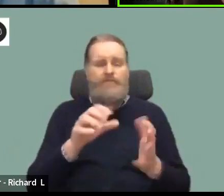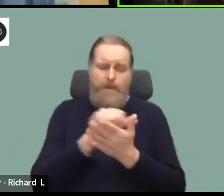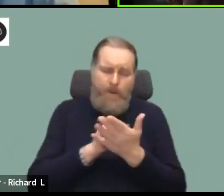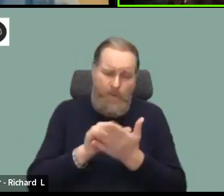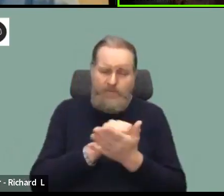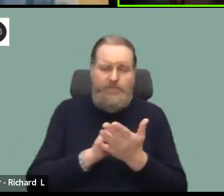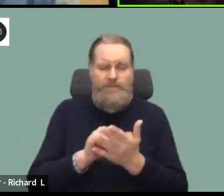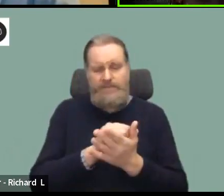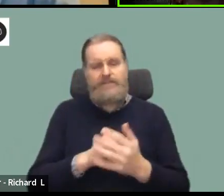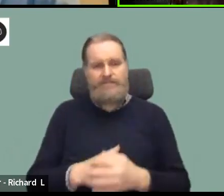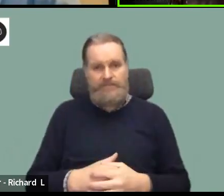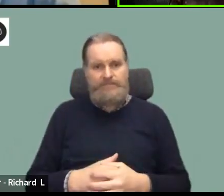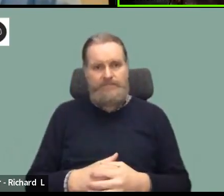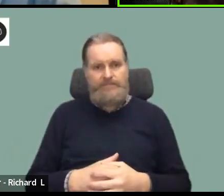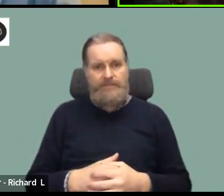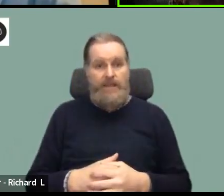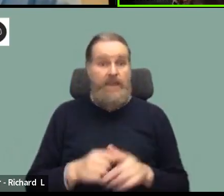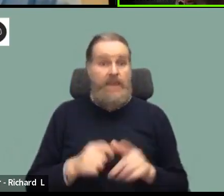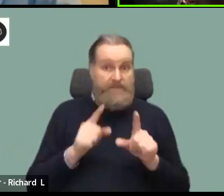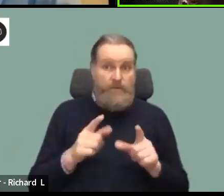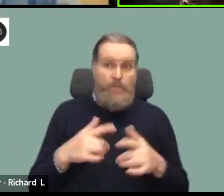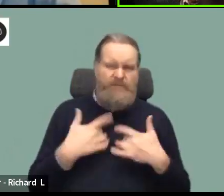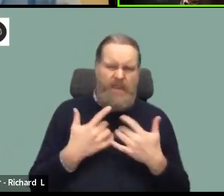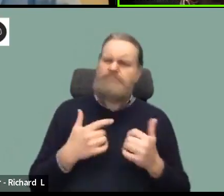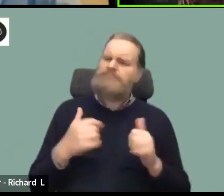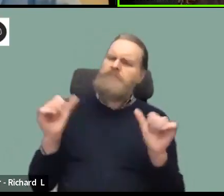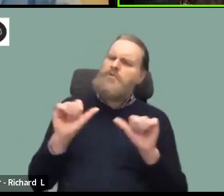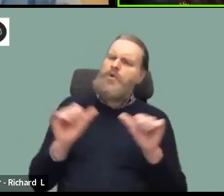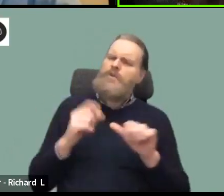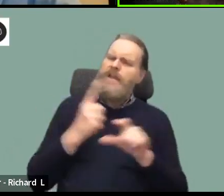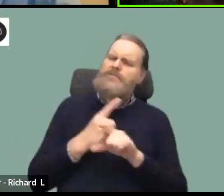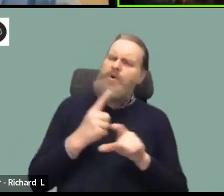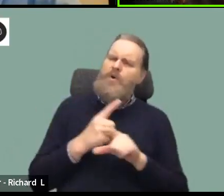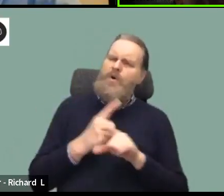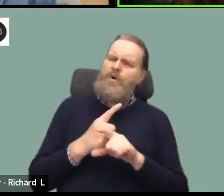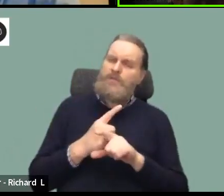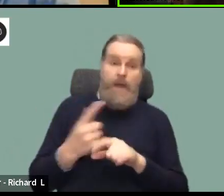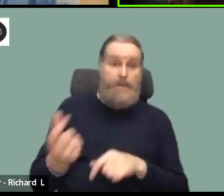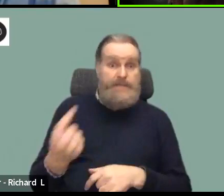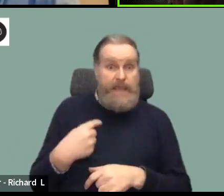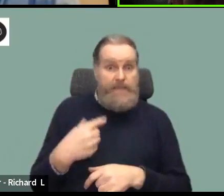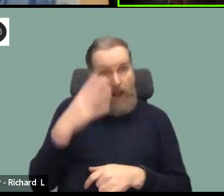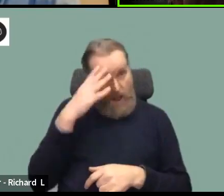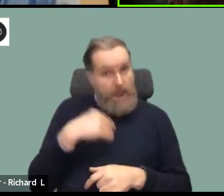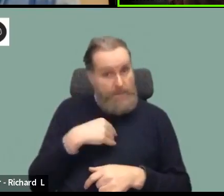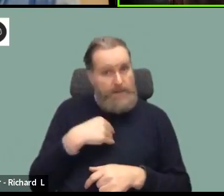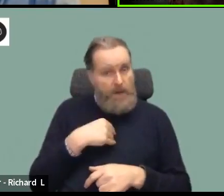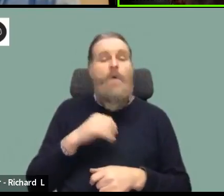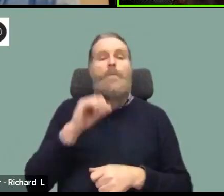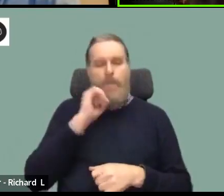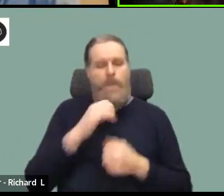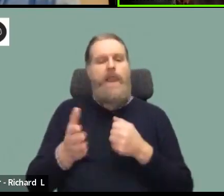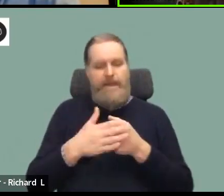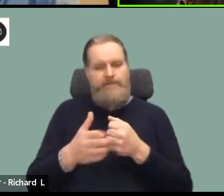answer your specific question that answer your specific question then I'll give you my Apologies and anything you feel hasn't been covered doo, doo been covered do do email interests and we'll be doing